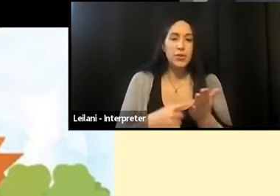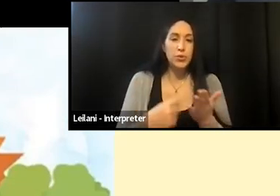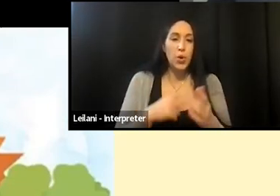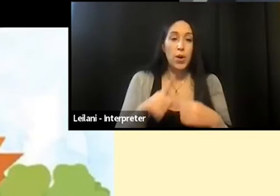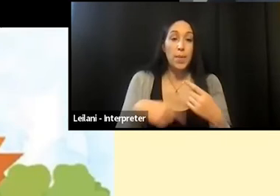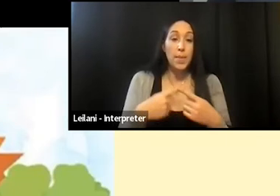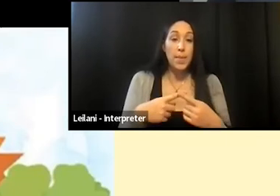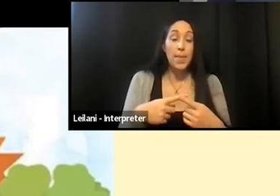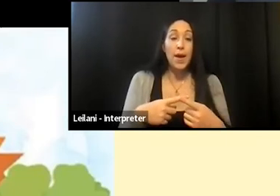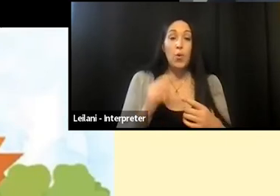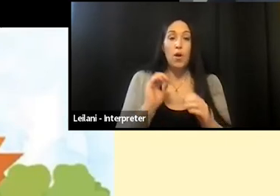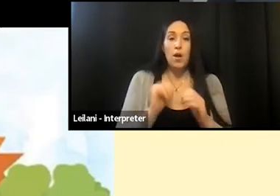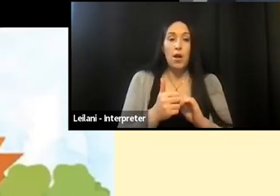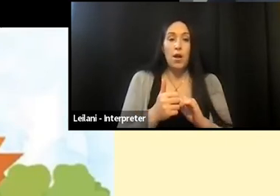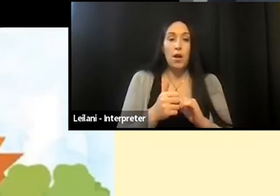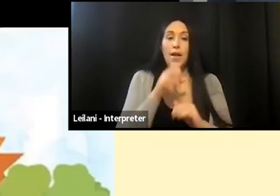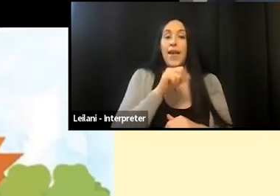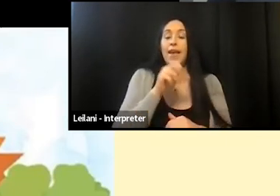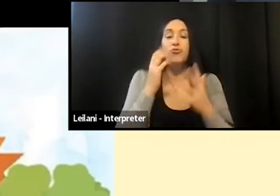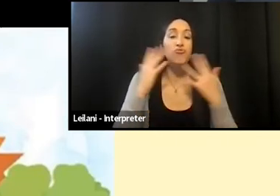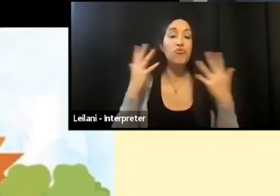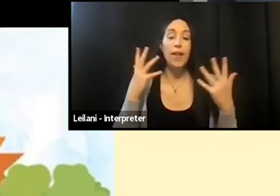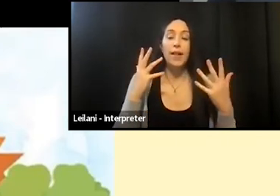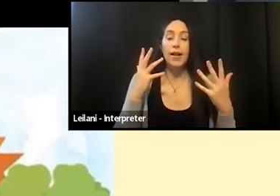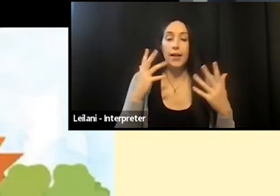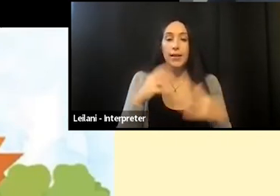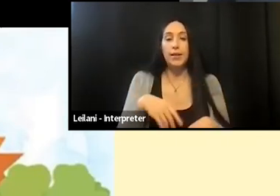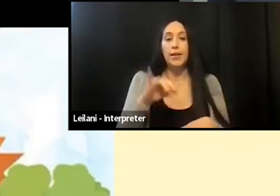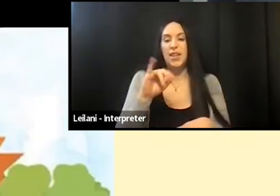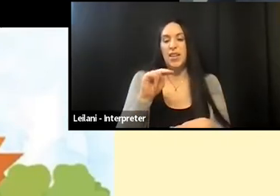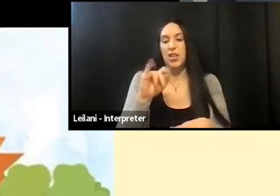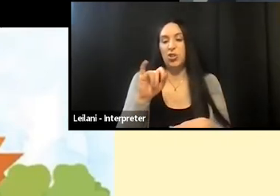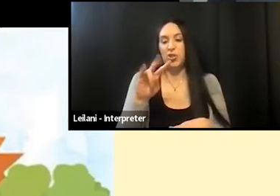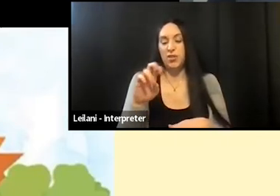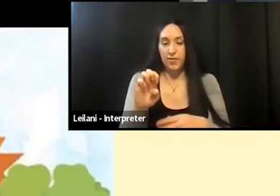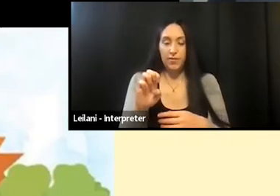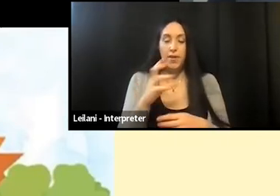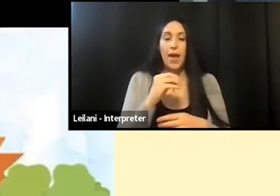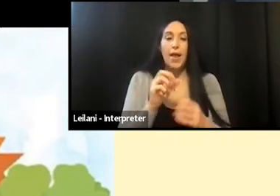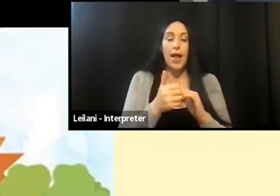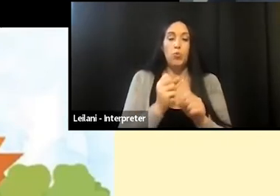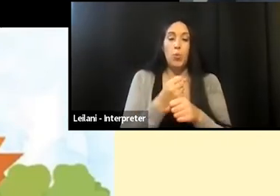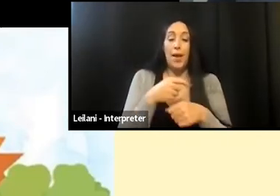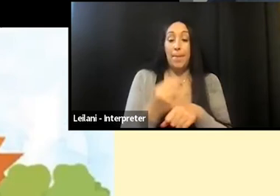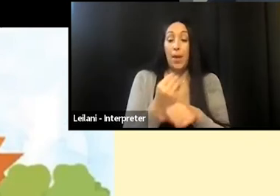to make Miami-Dade a community that is more inclusive for all adults, especially older adults.